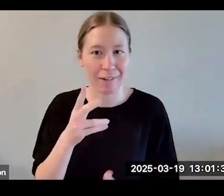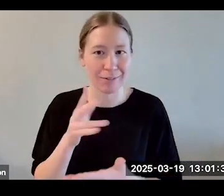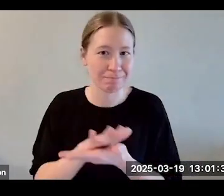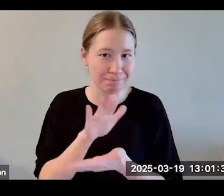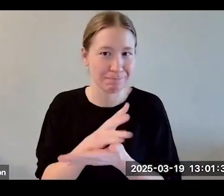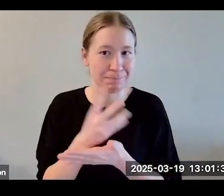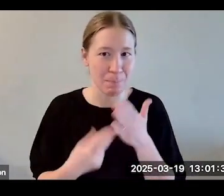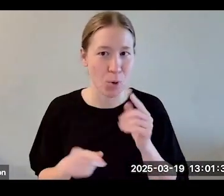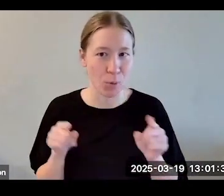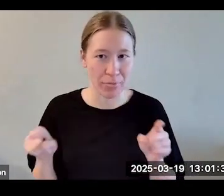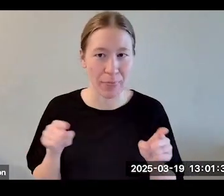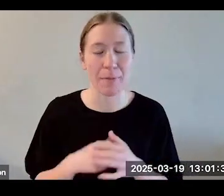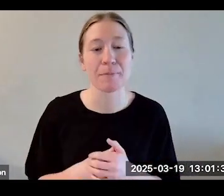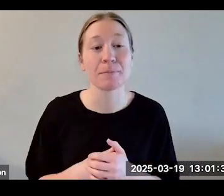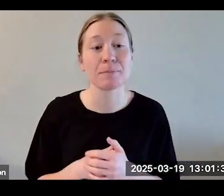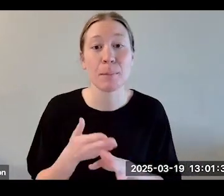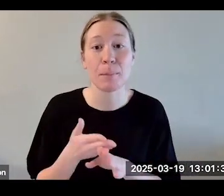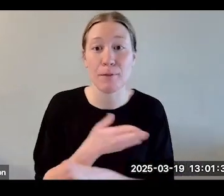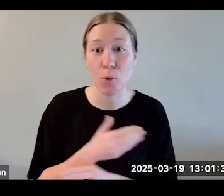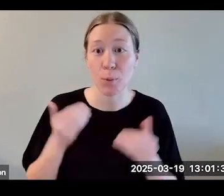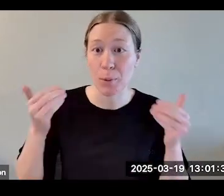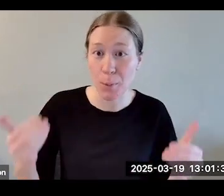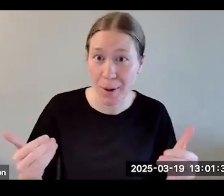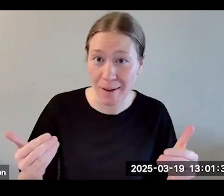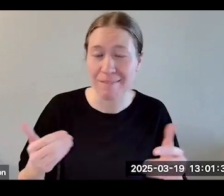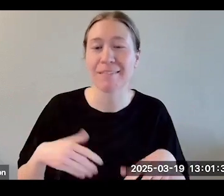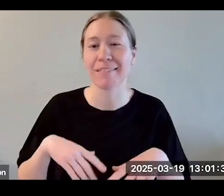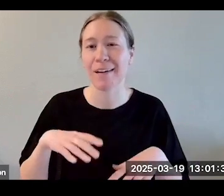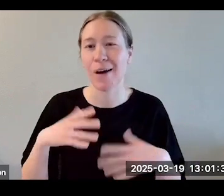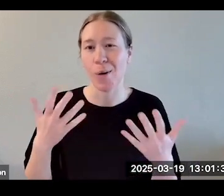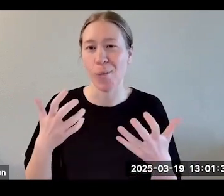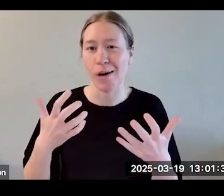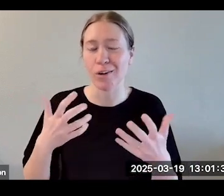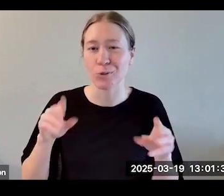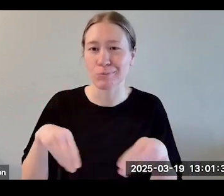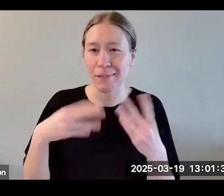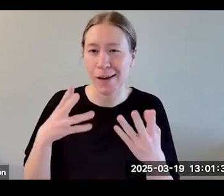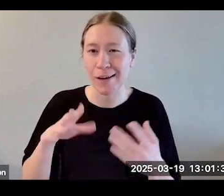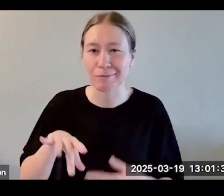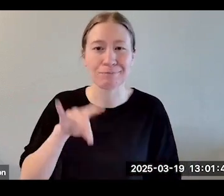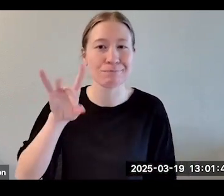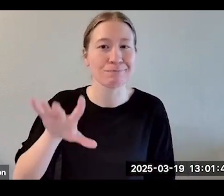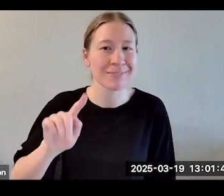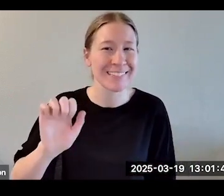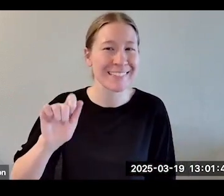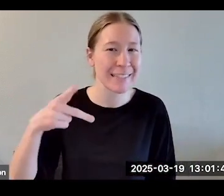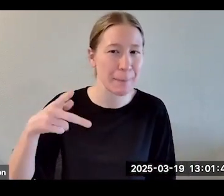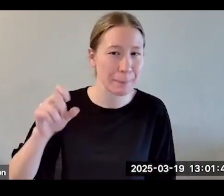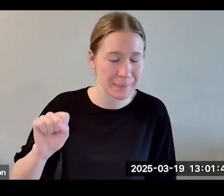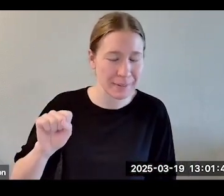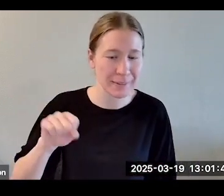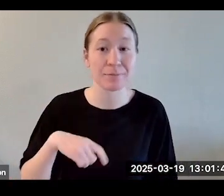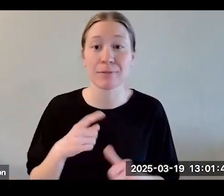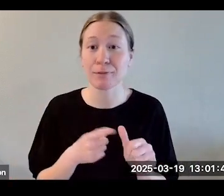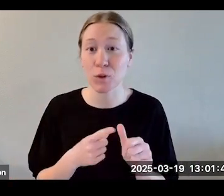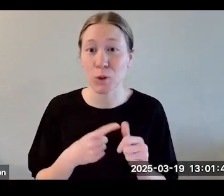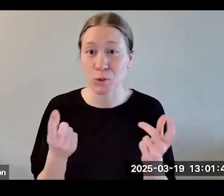Before we get started, we'd just like to give a couple of quick webinar tips. Firstly, you can use the Q&A feature